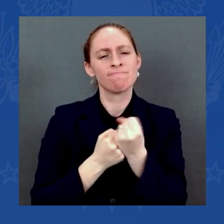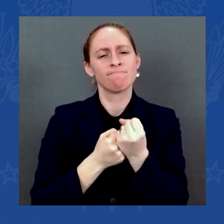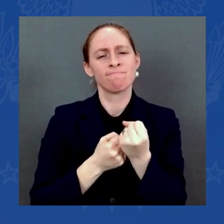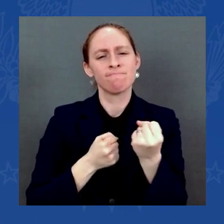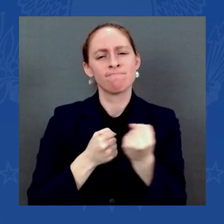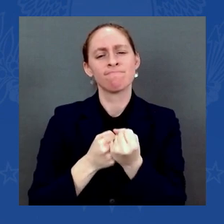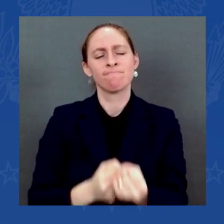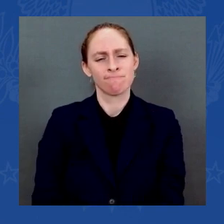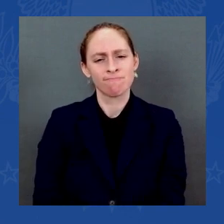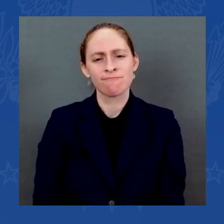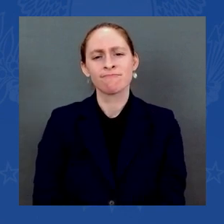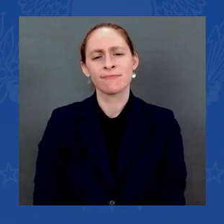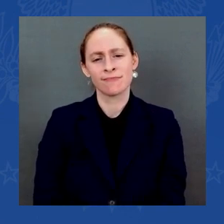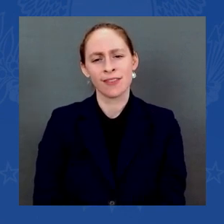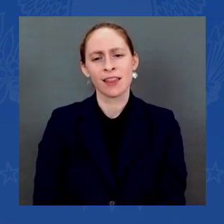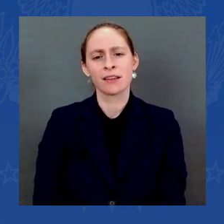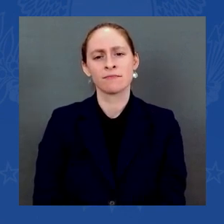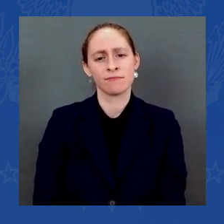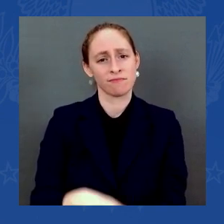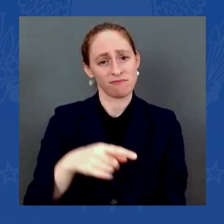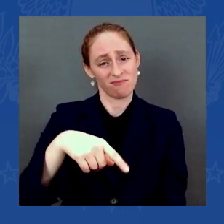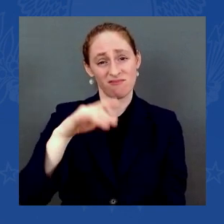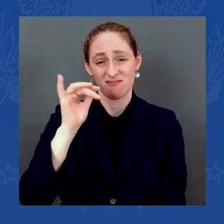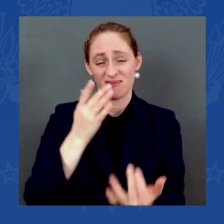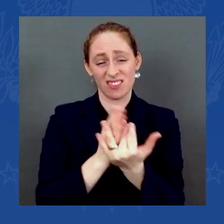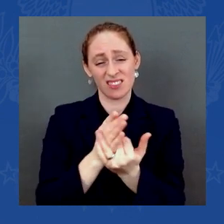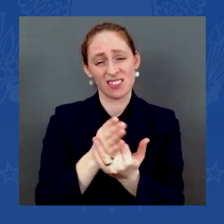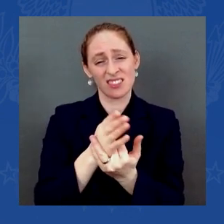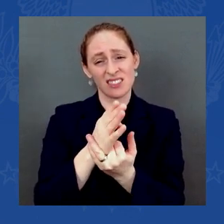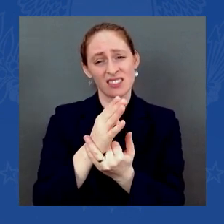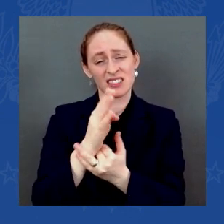by finding purpose from the pain and by finding strength from others like you.